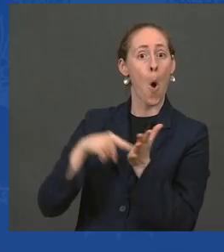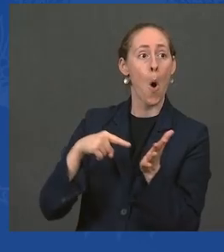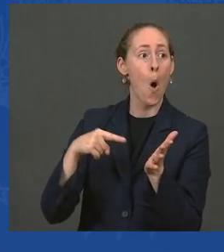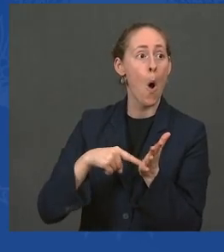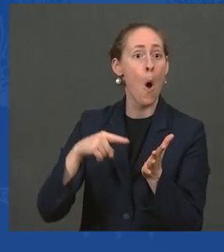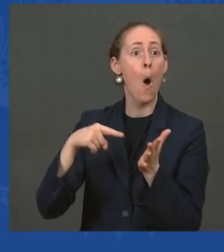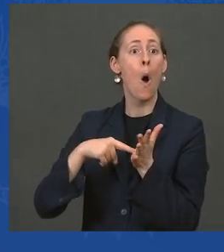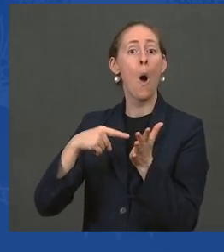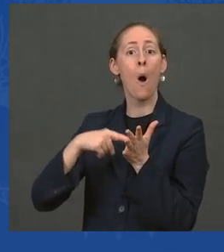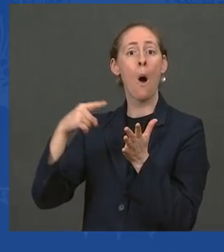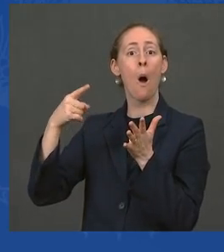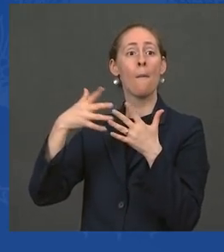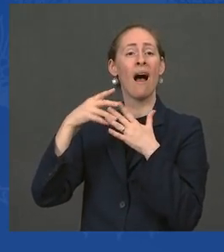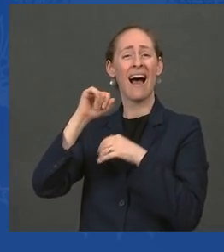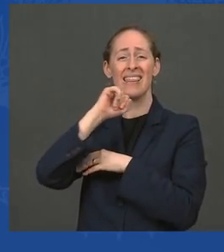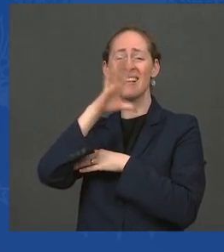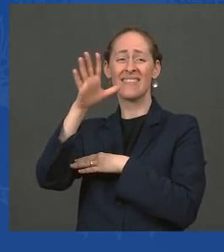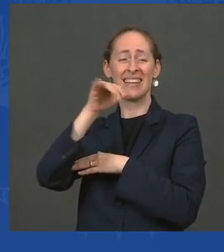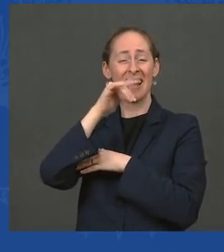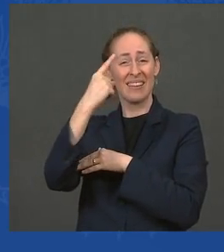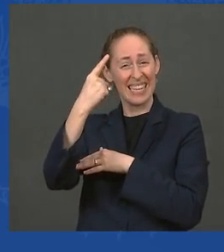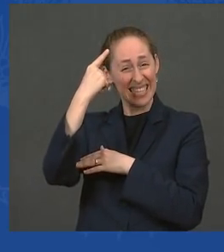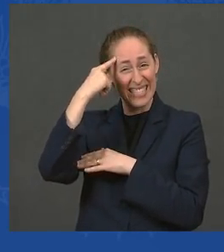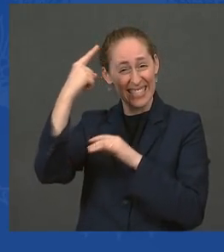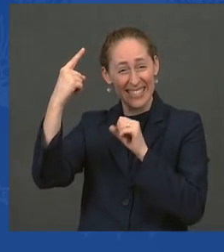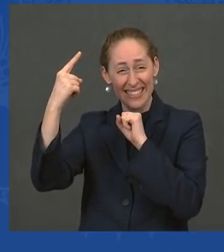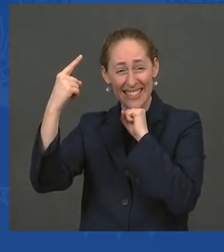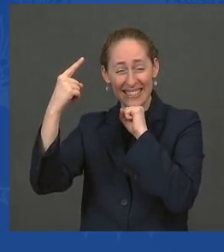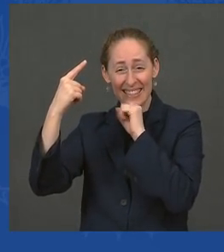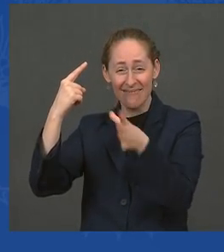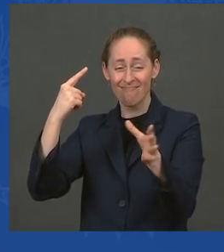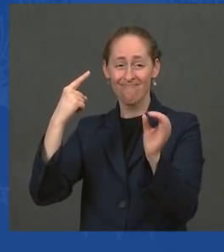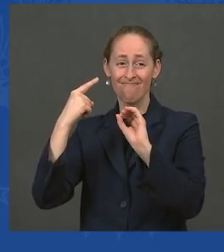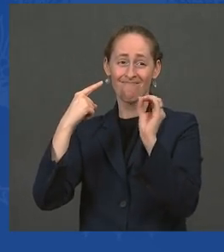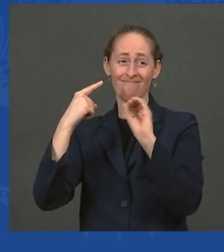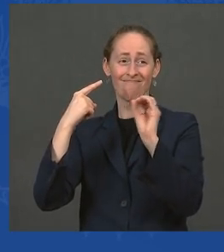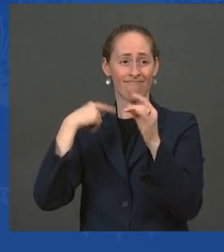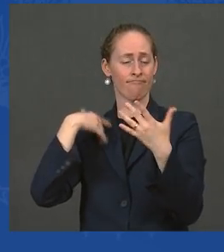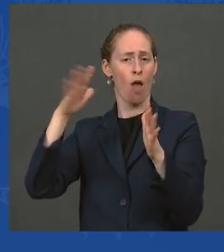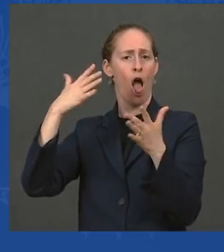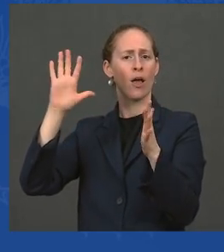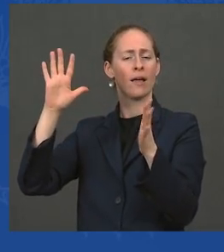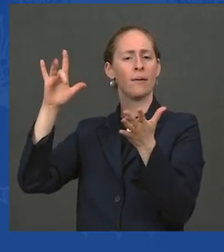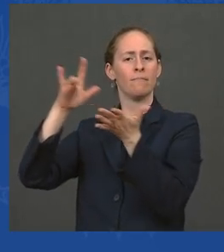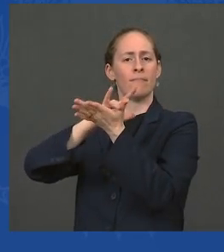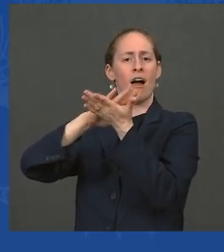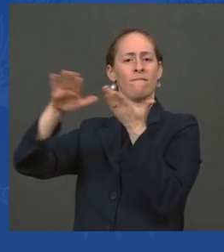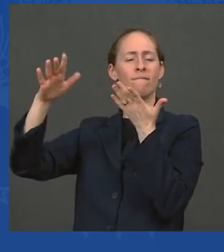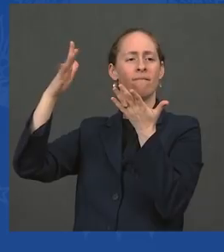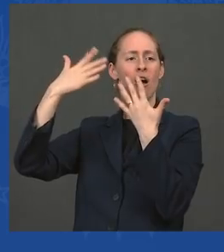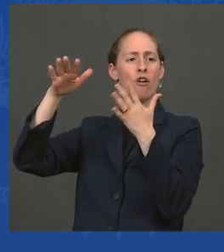zero because we're going to pay for it all. In addition to that, half of it is a tax cut.